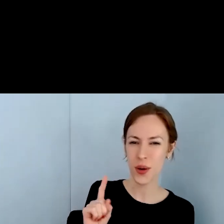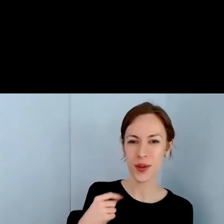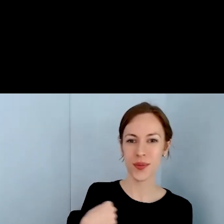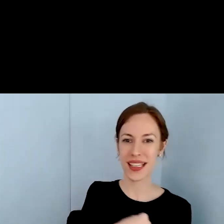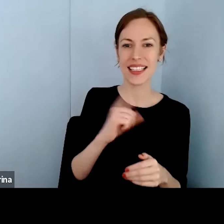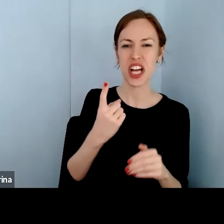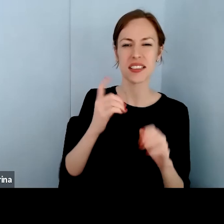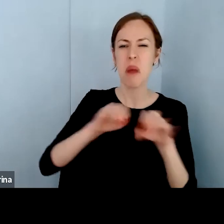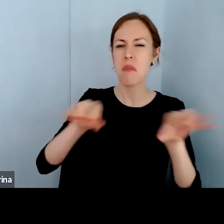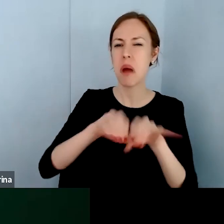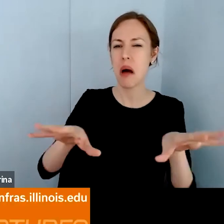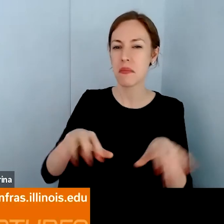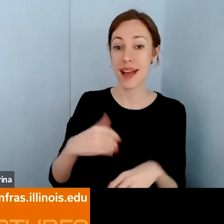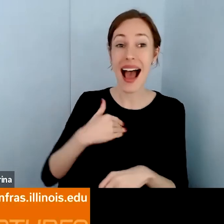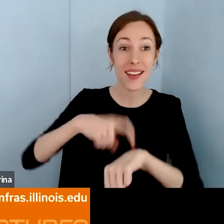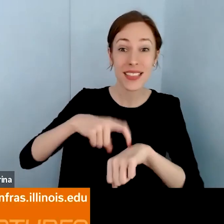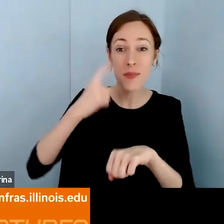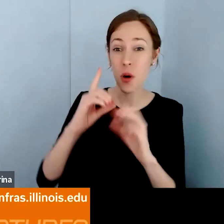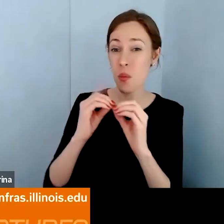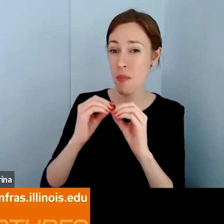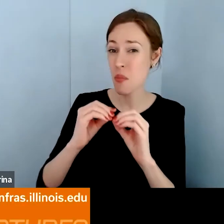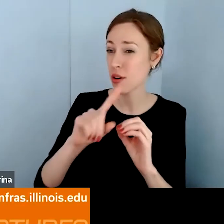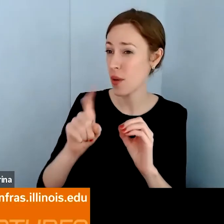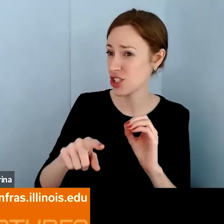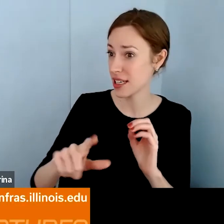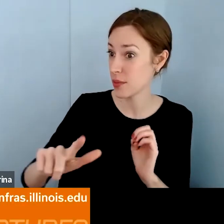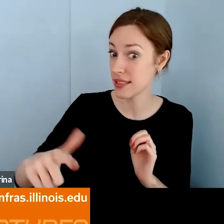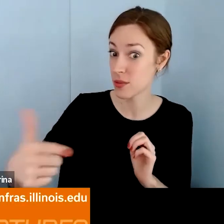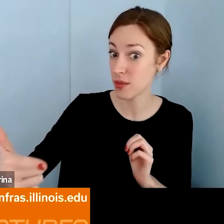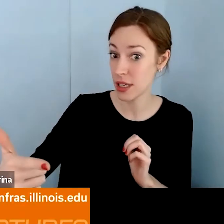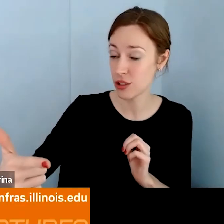more question. unfortunately, right, so we'll do one last question.